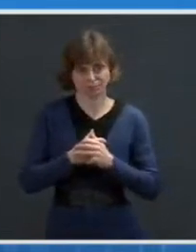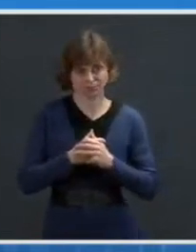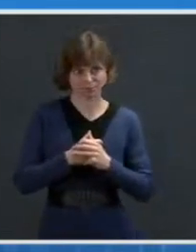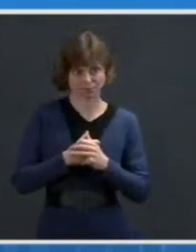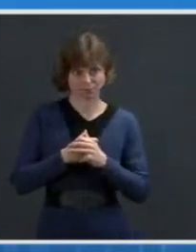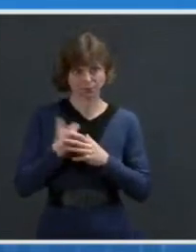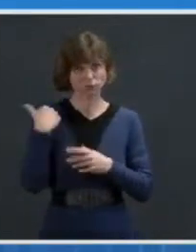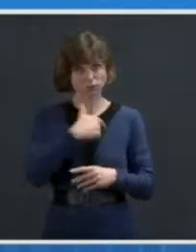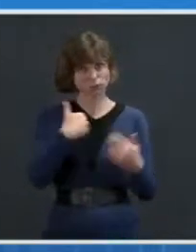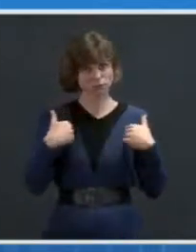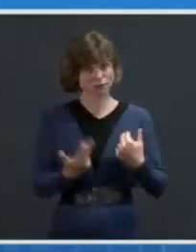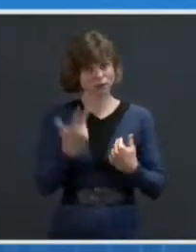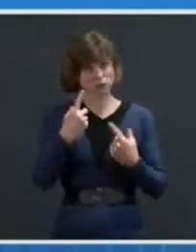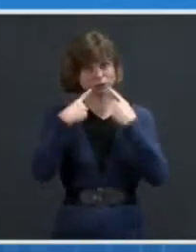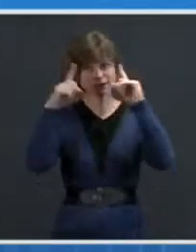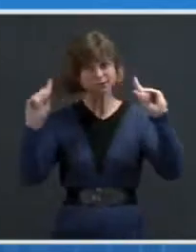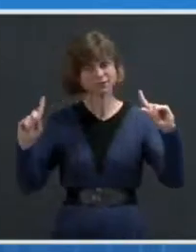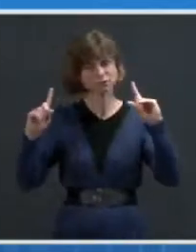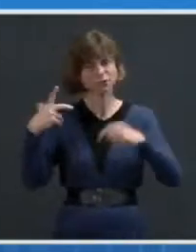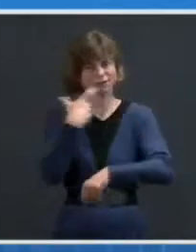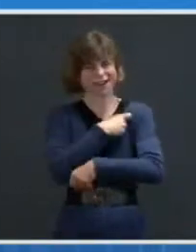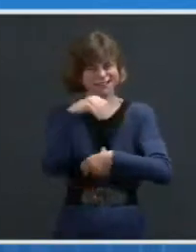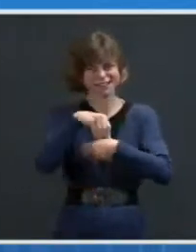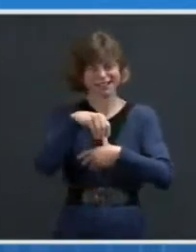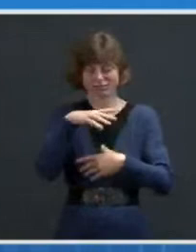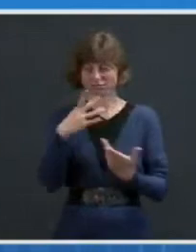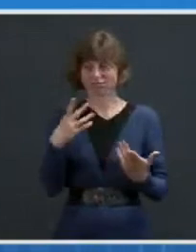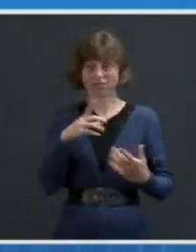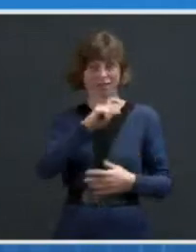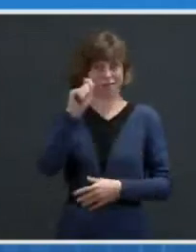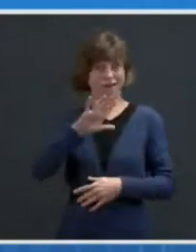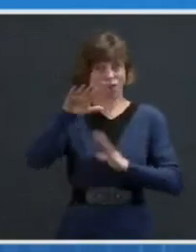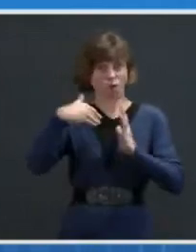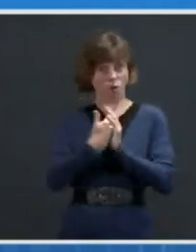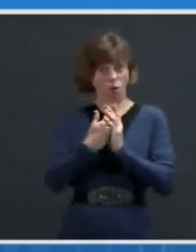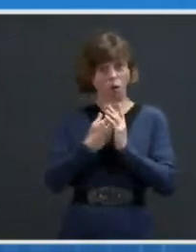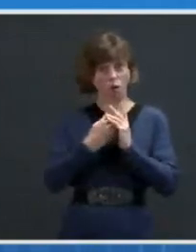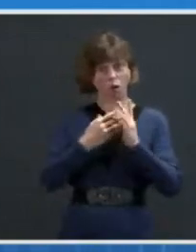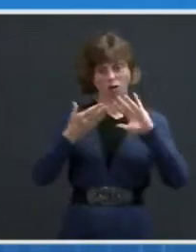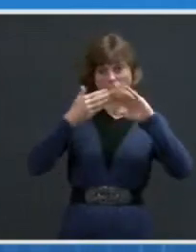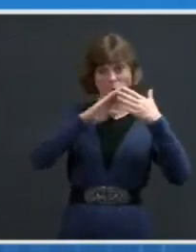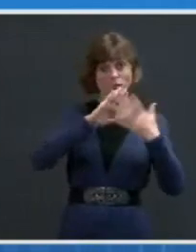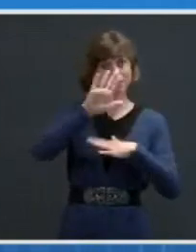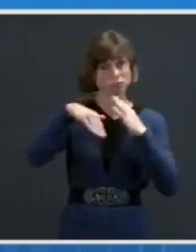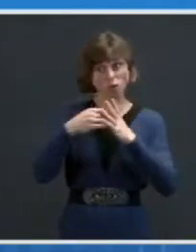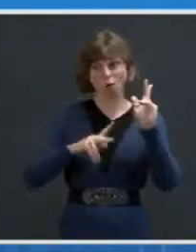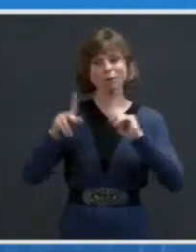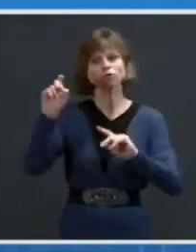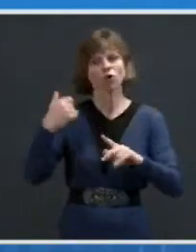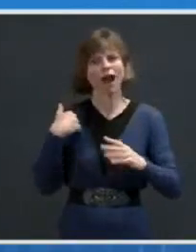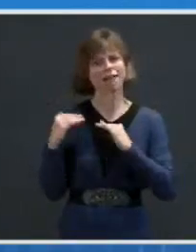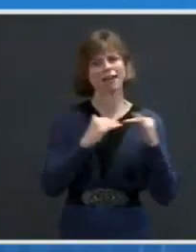VULNERABILITY INDEX DATA. WE HAVE THREE VERY EFFECTIVE